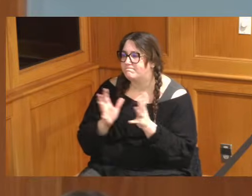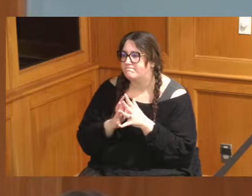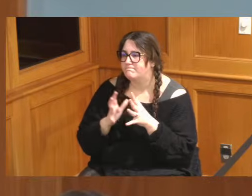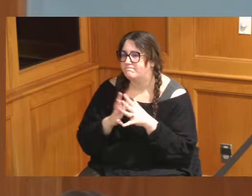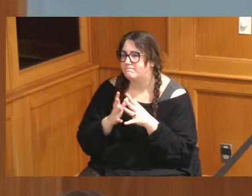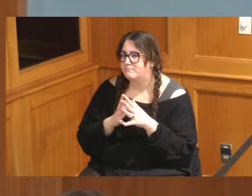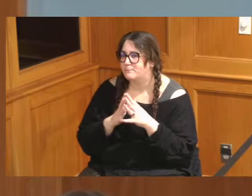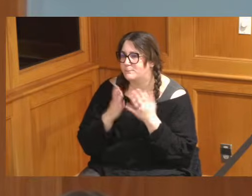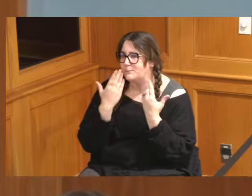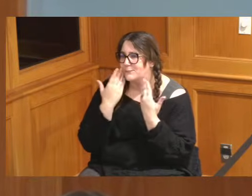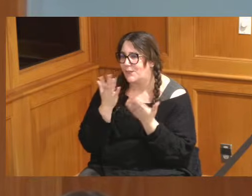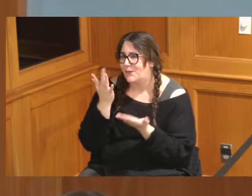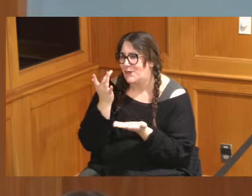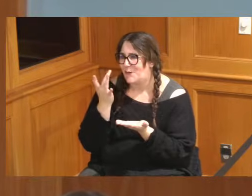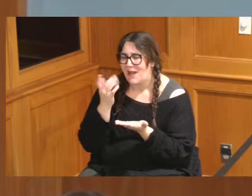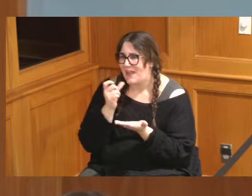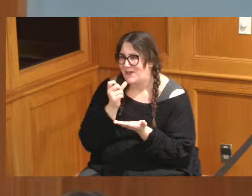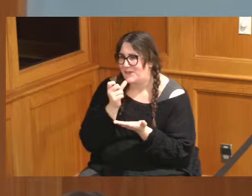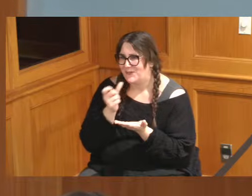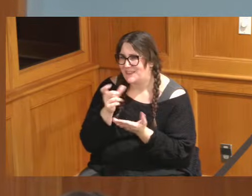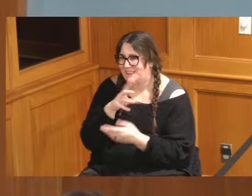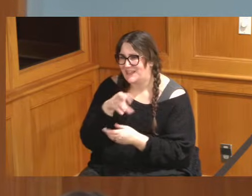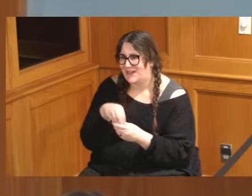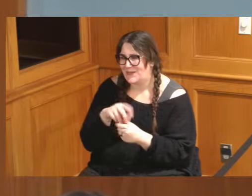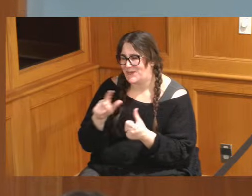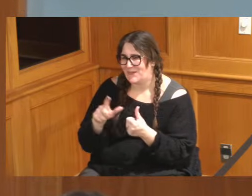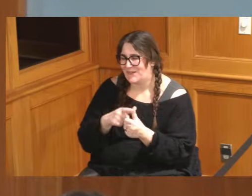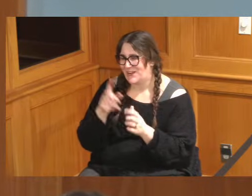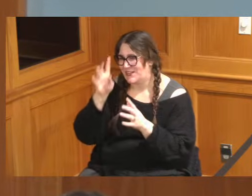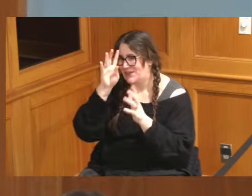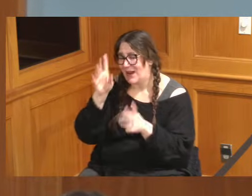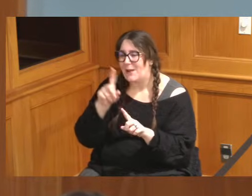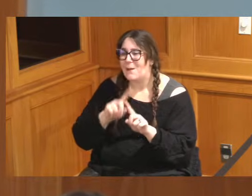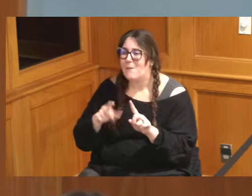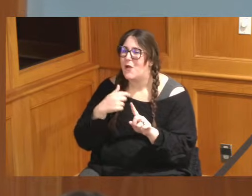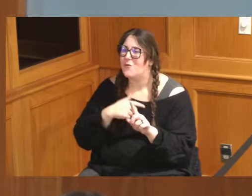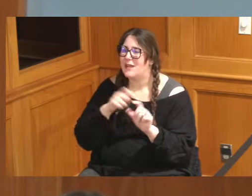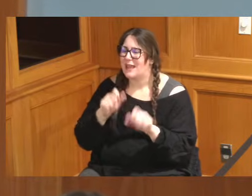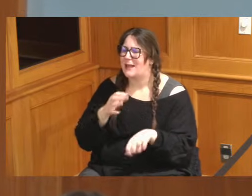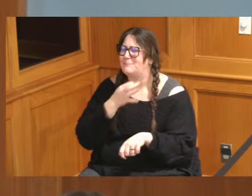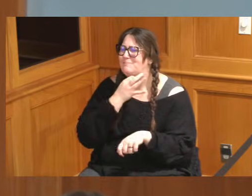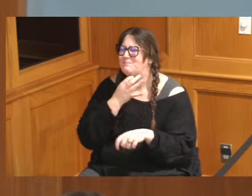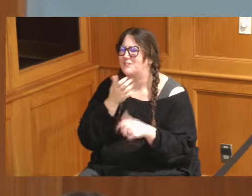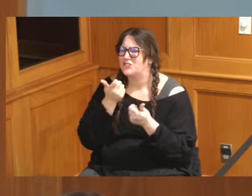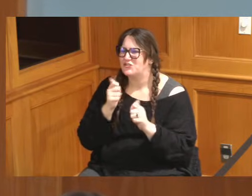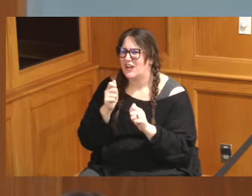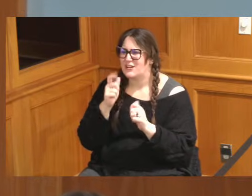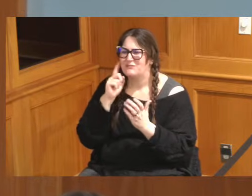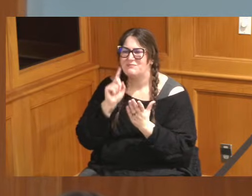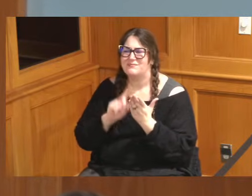the program was first created. but it's something we can look at expanding and considering. The